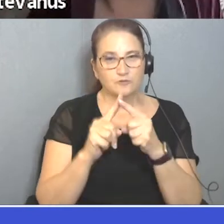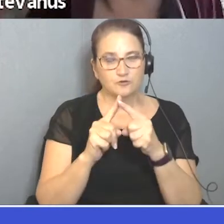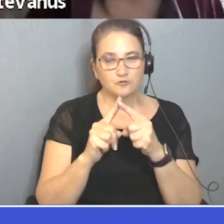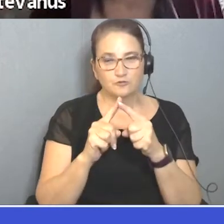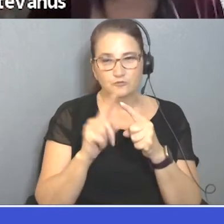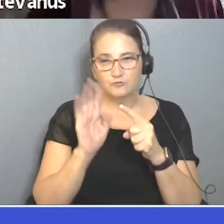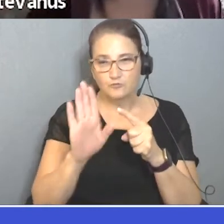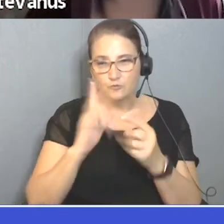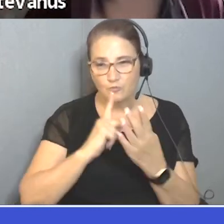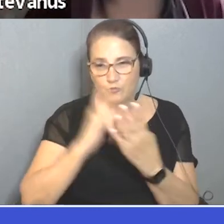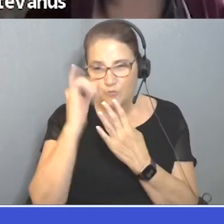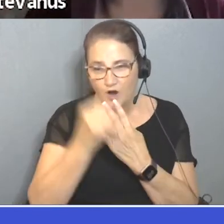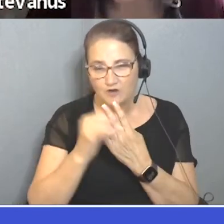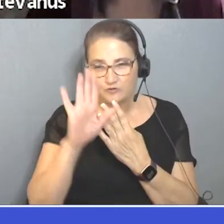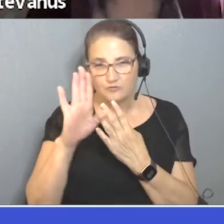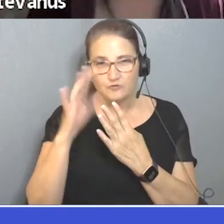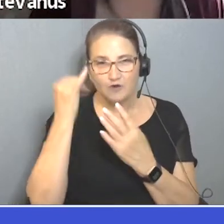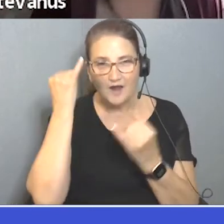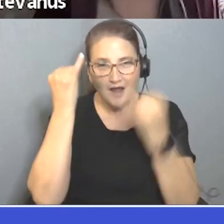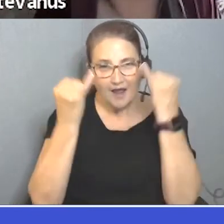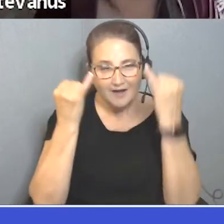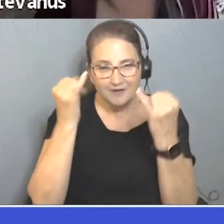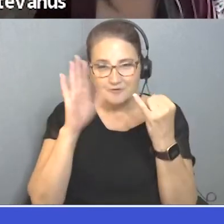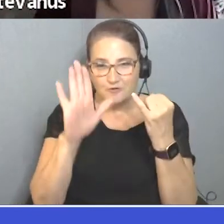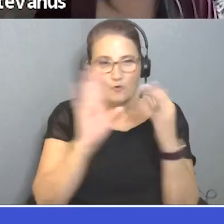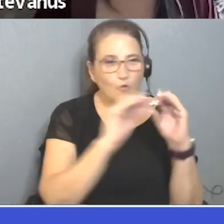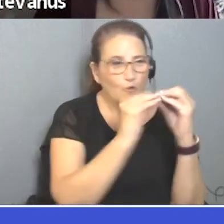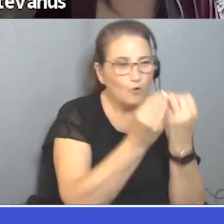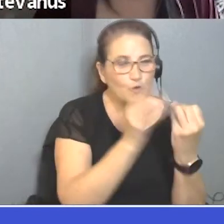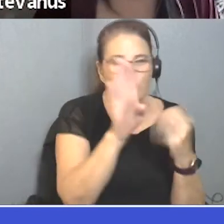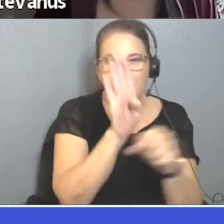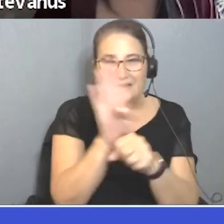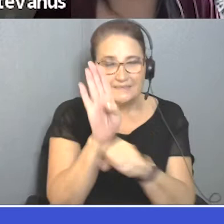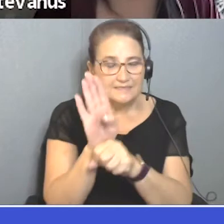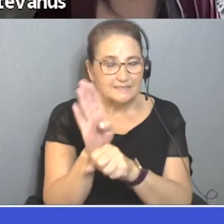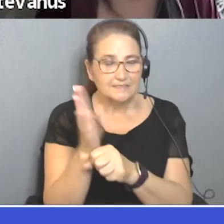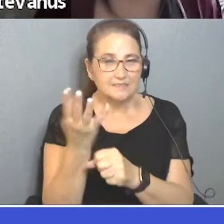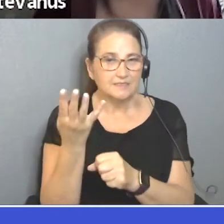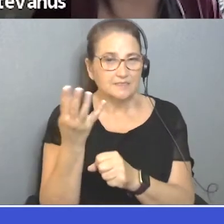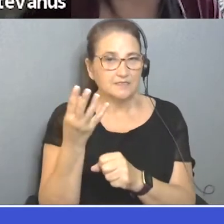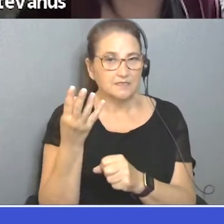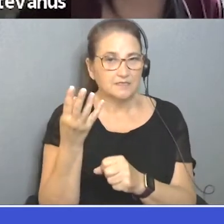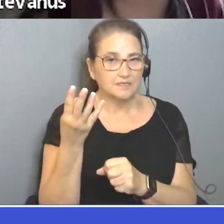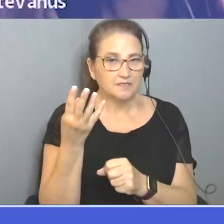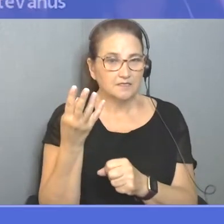your projects, your ideas, your organizations, your businesses,